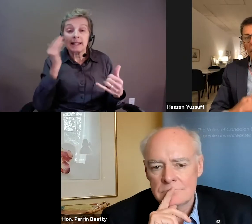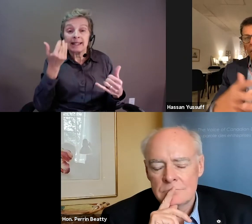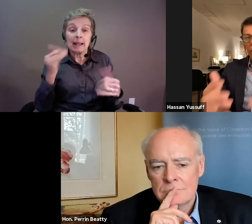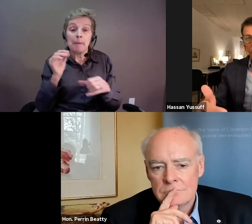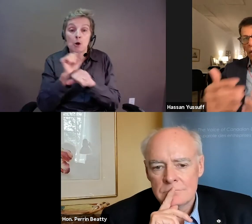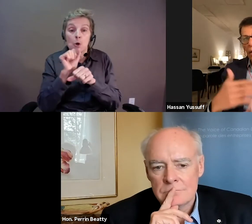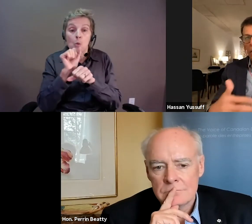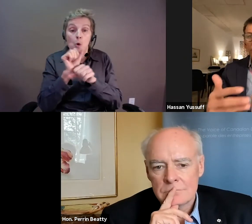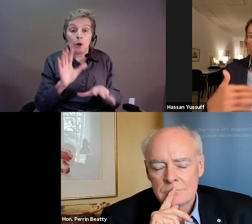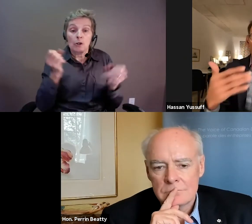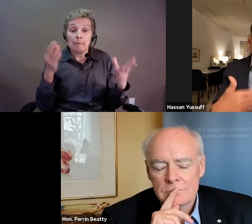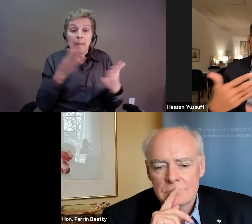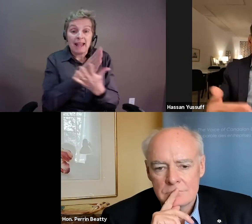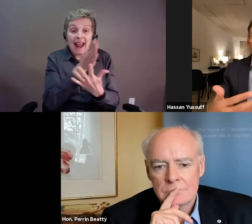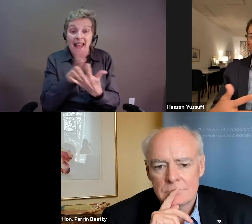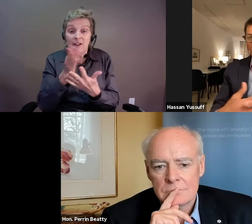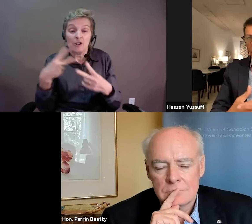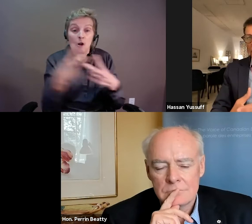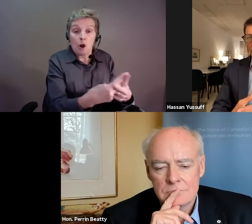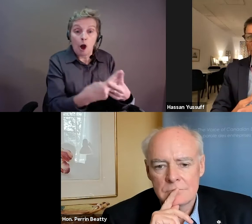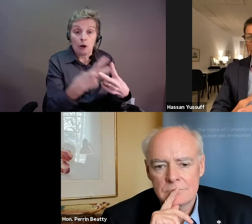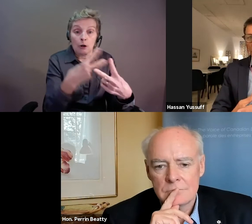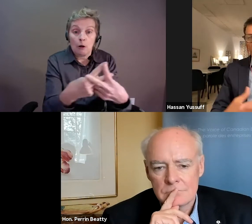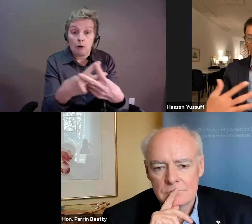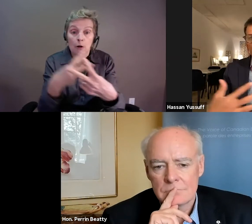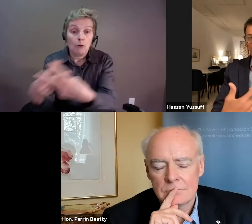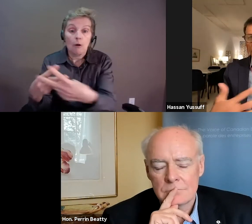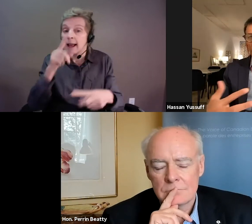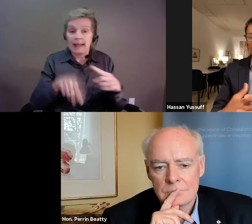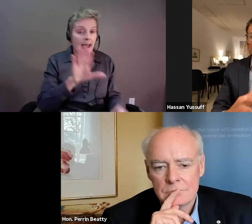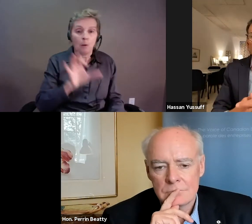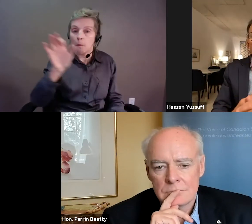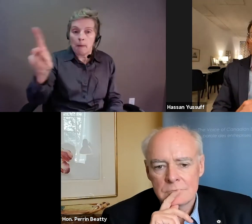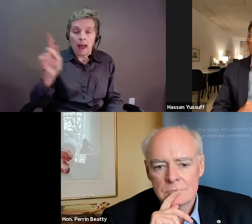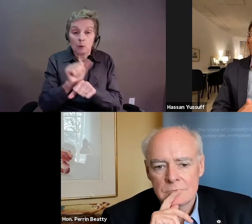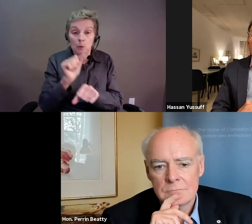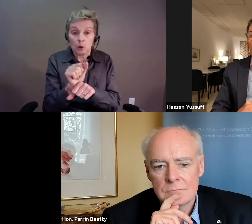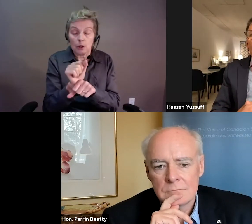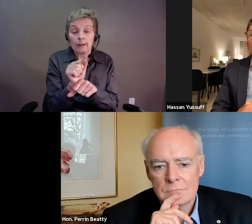sectors are not able to get back to work or the sector, of course, or contracting. But equally,